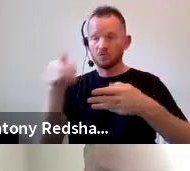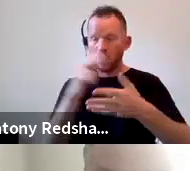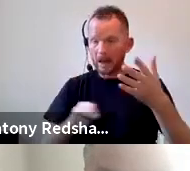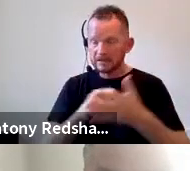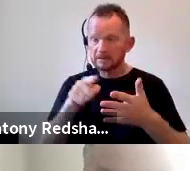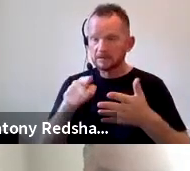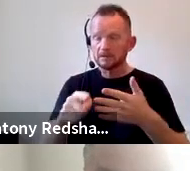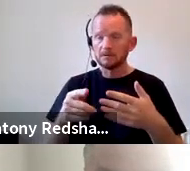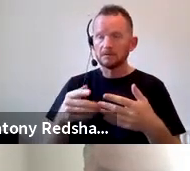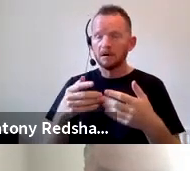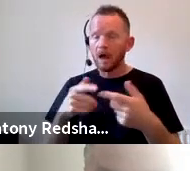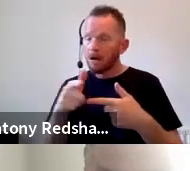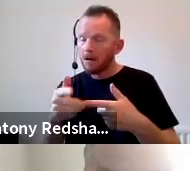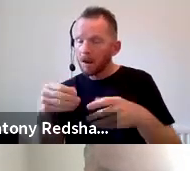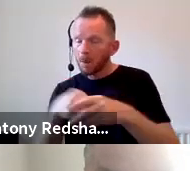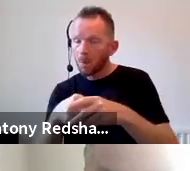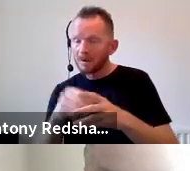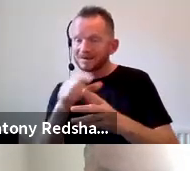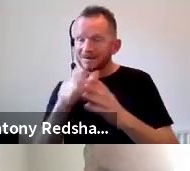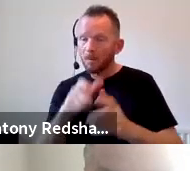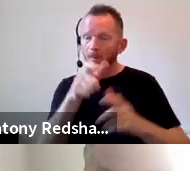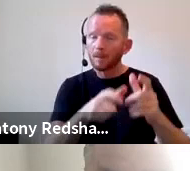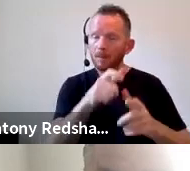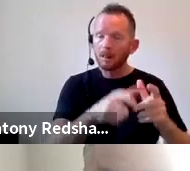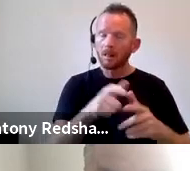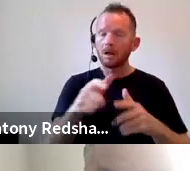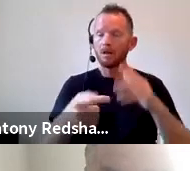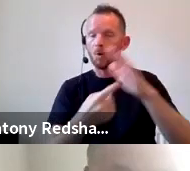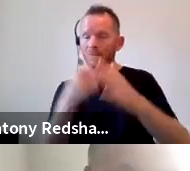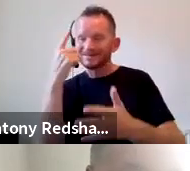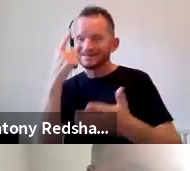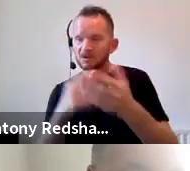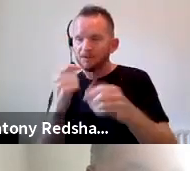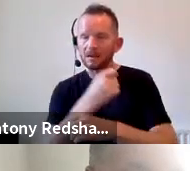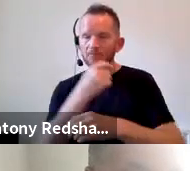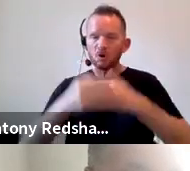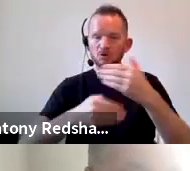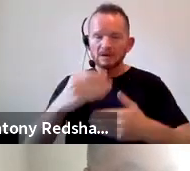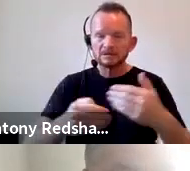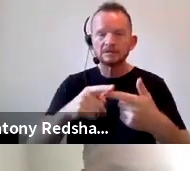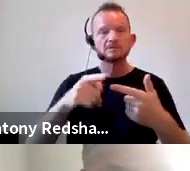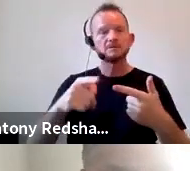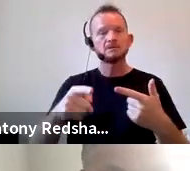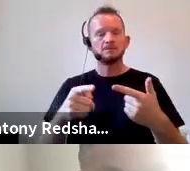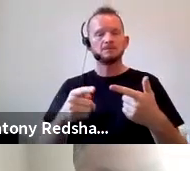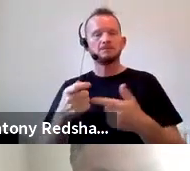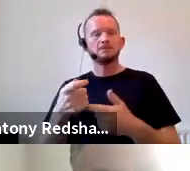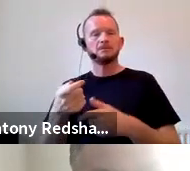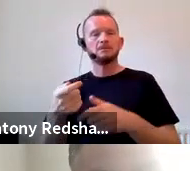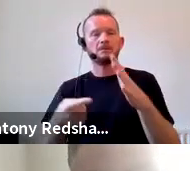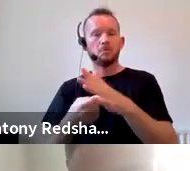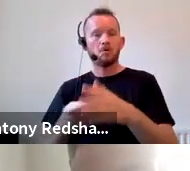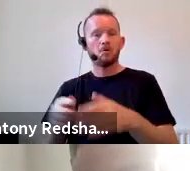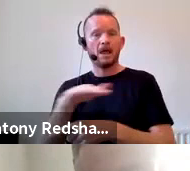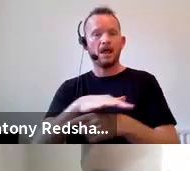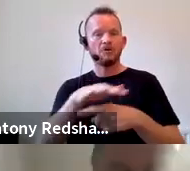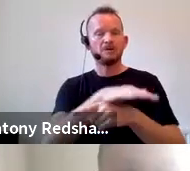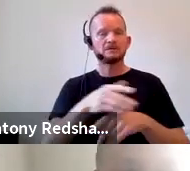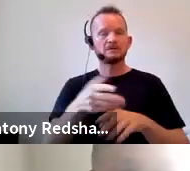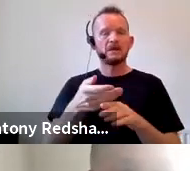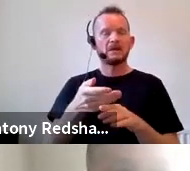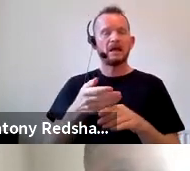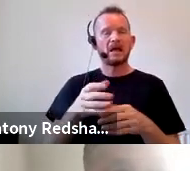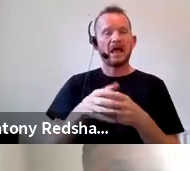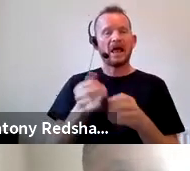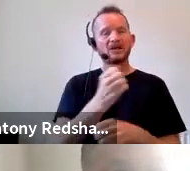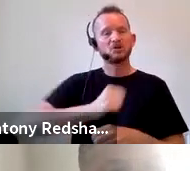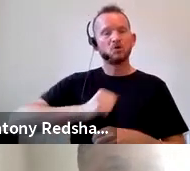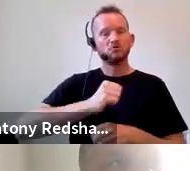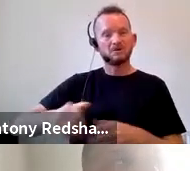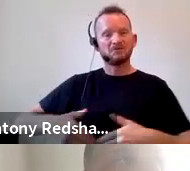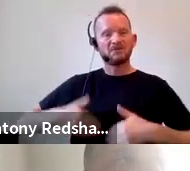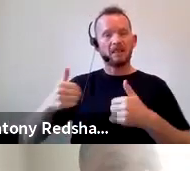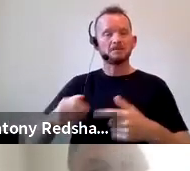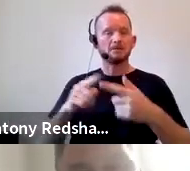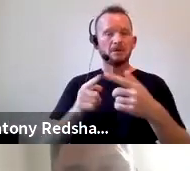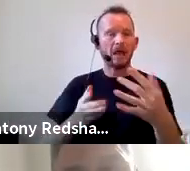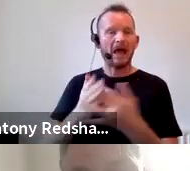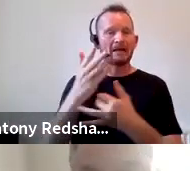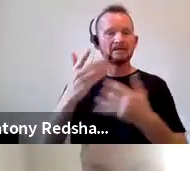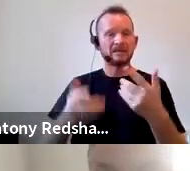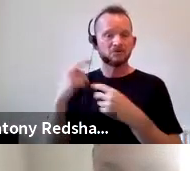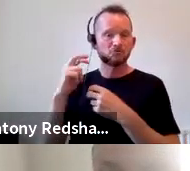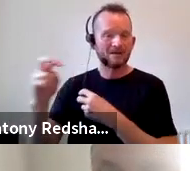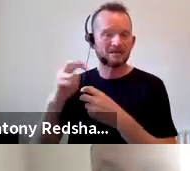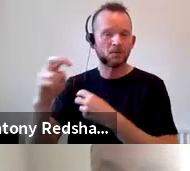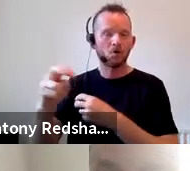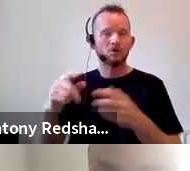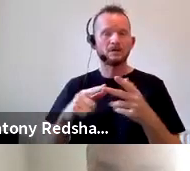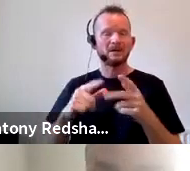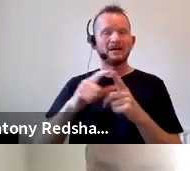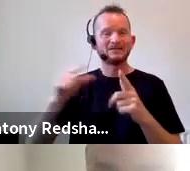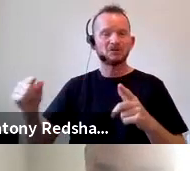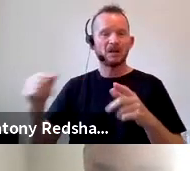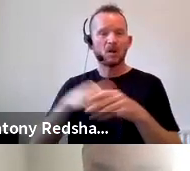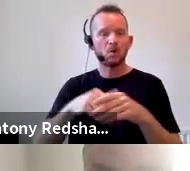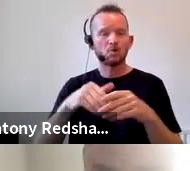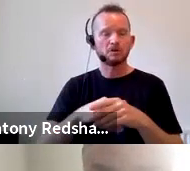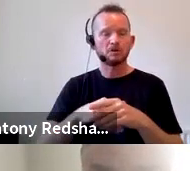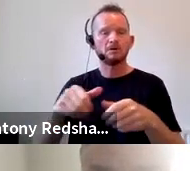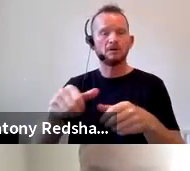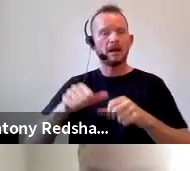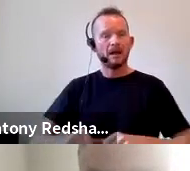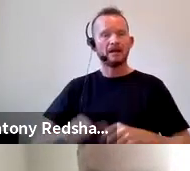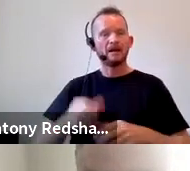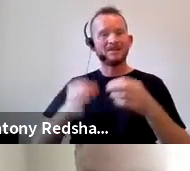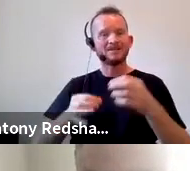How are you going to include disabled people and important decision making processes. The key areas where exclusion is particularly felt or access transport digital inclusion and political participation.